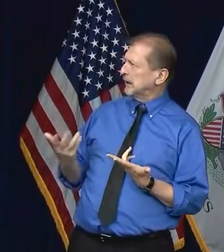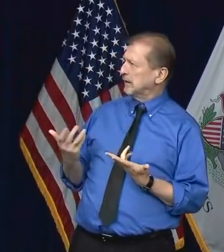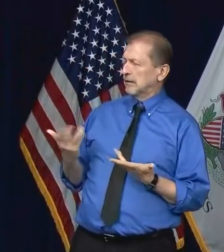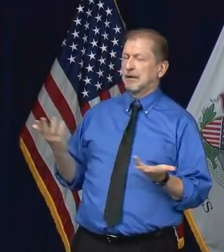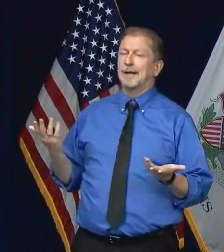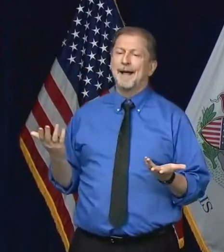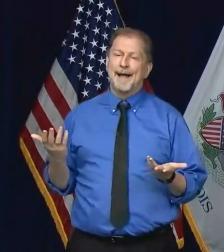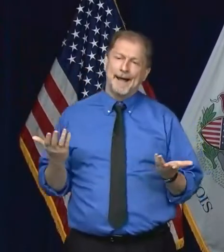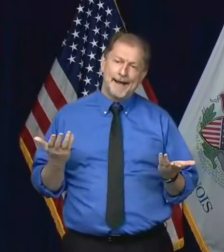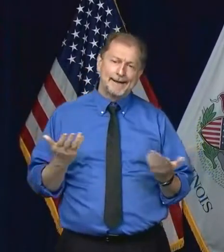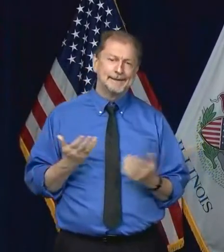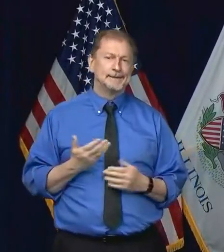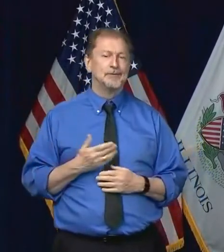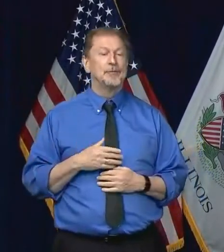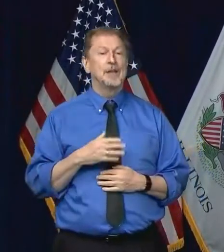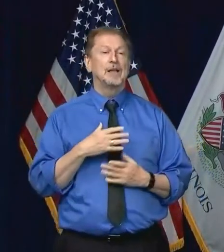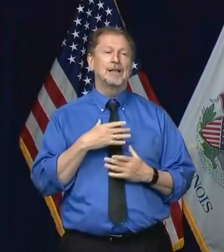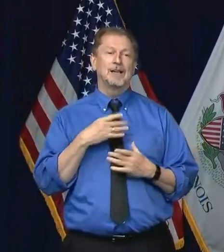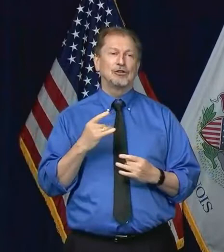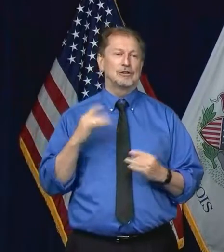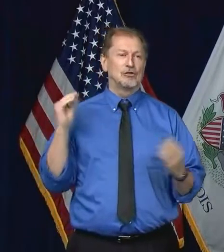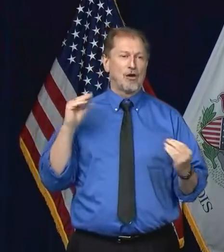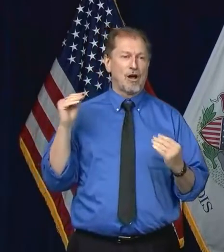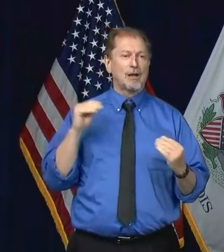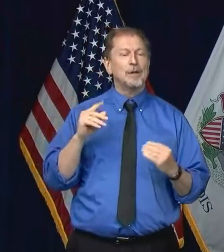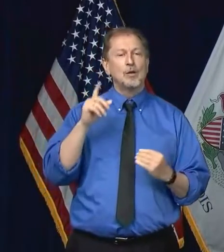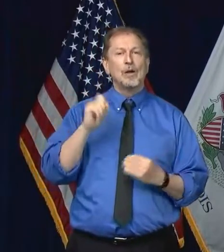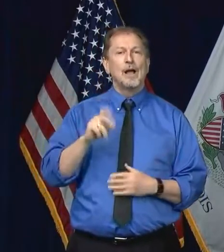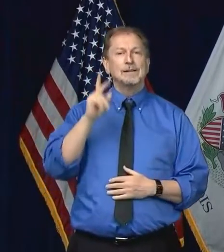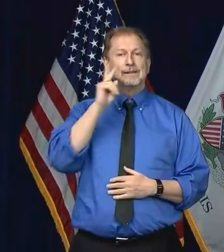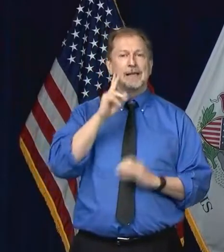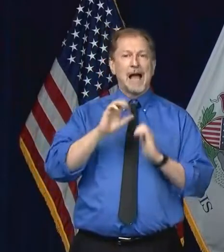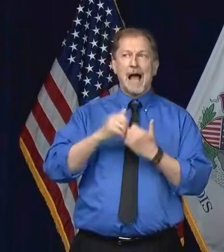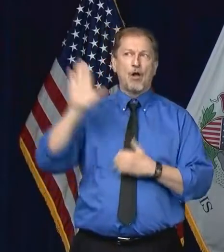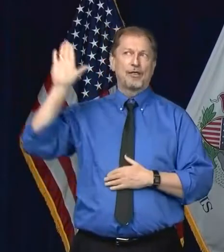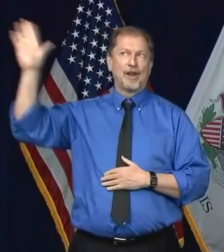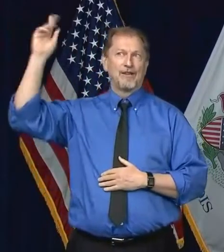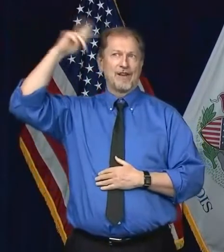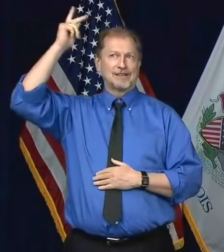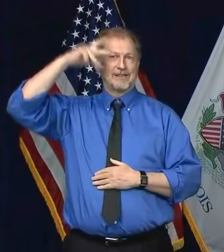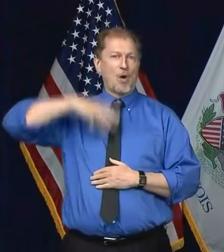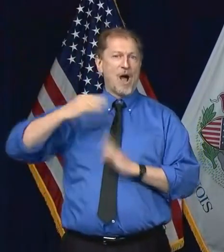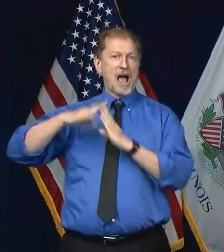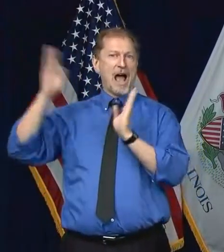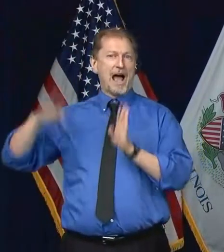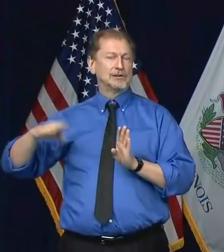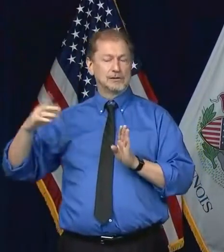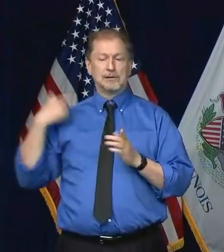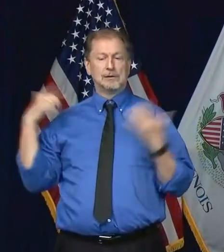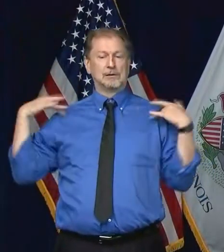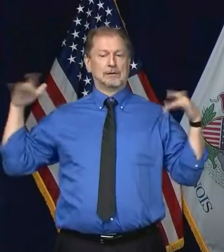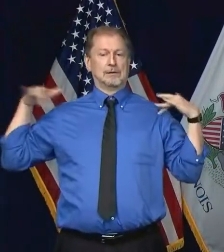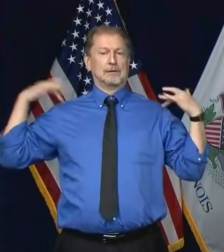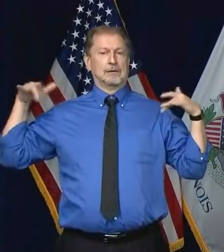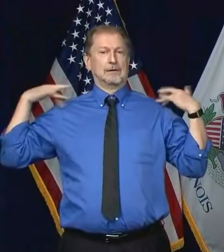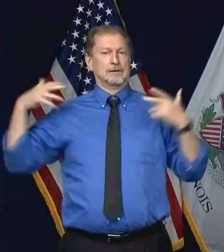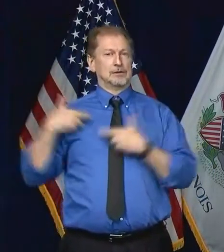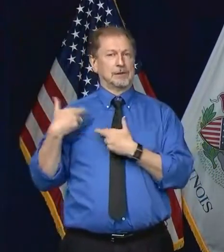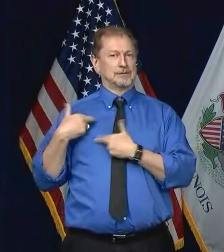it's it was an interesting call because I think the, you know, you can see what how they're thinking about what their